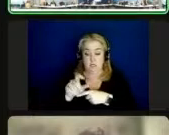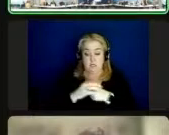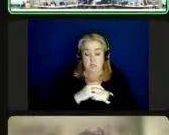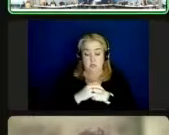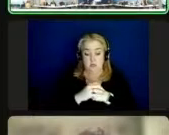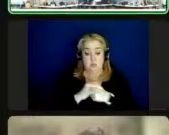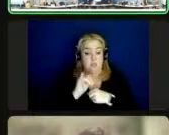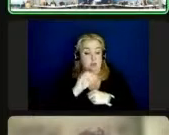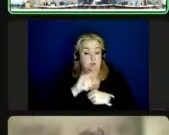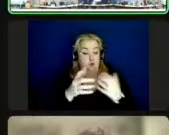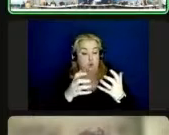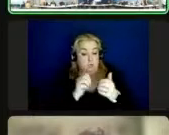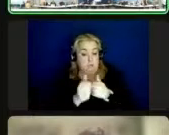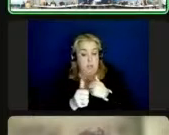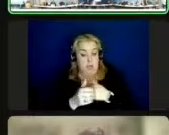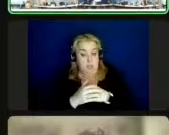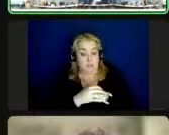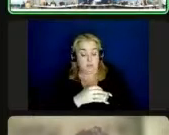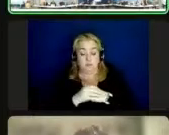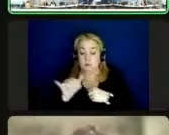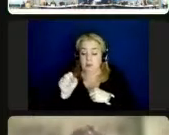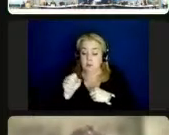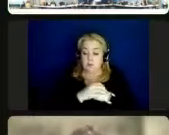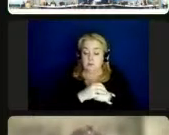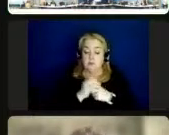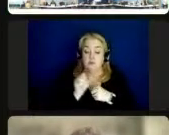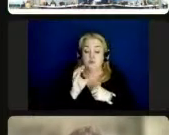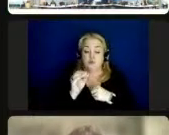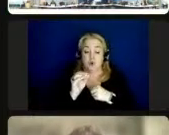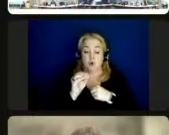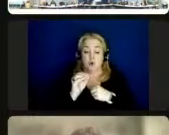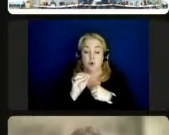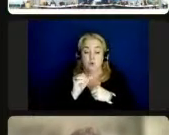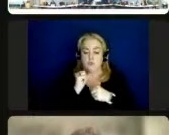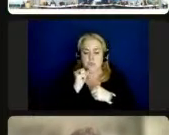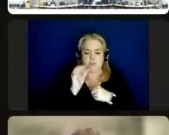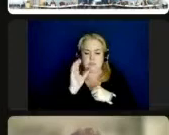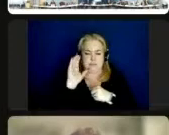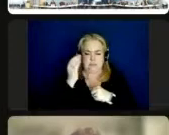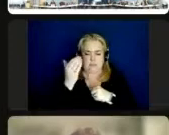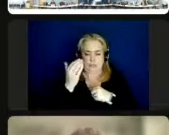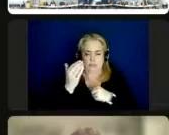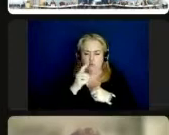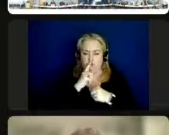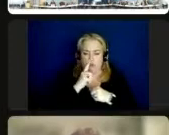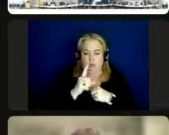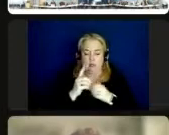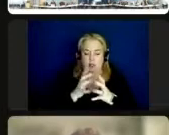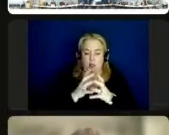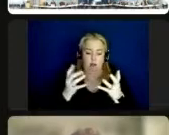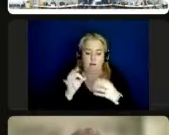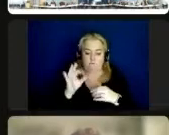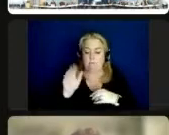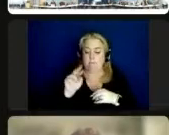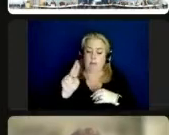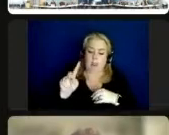LIKE A LIKE A LOCAL OPTION, A LOCAL LEVY OR WHATEVER?